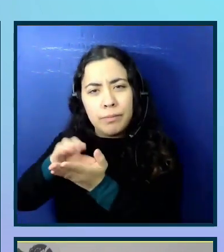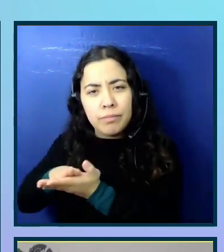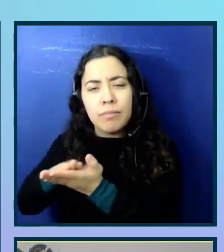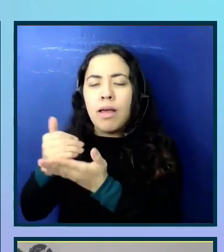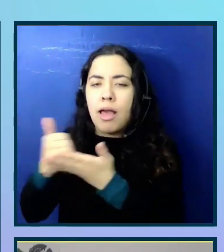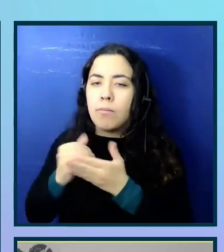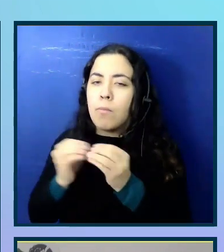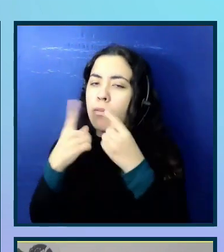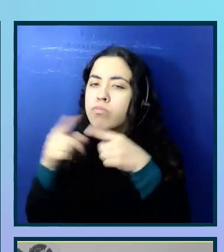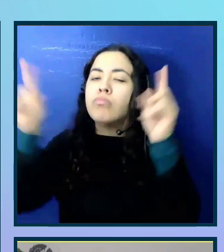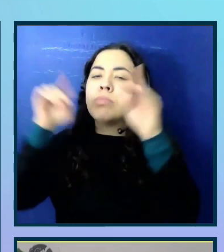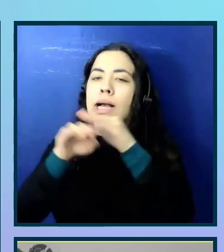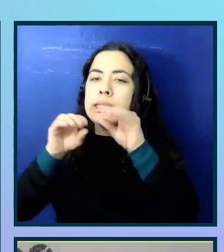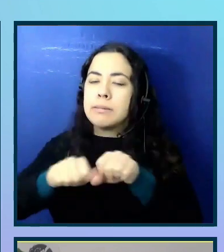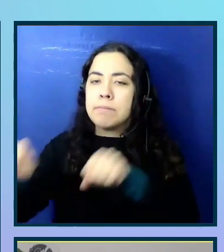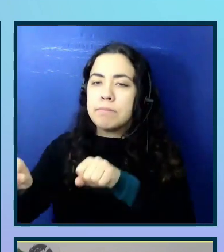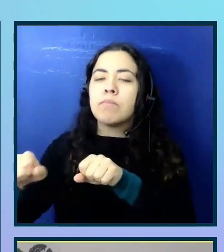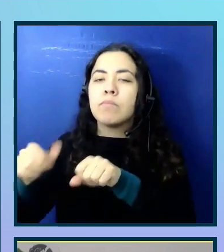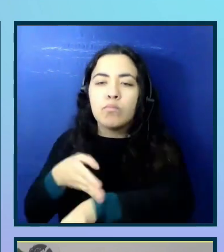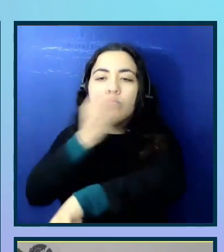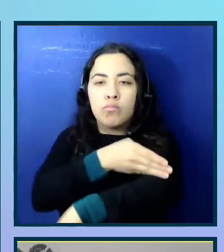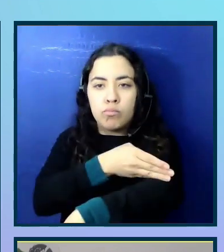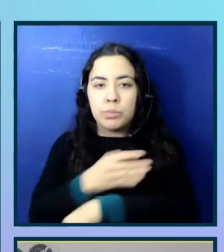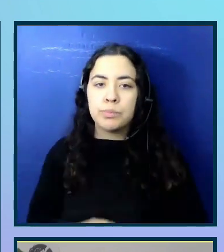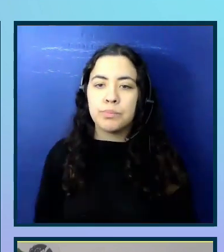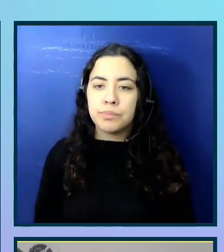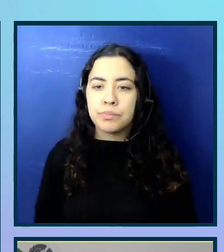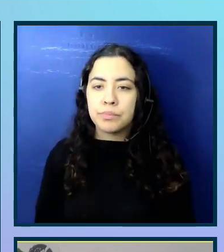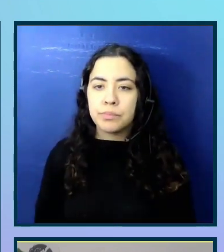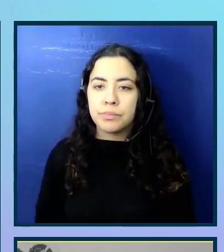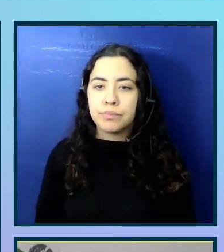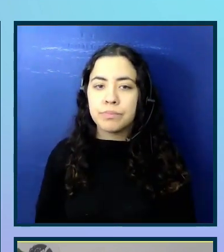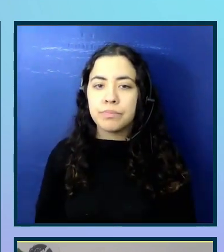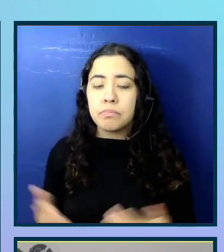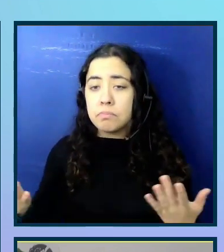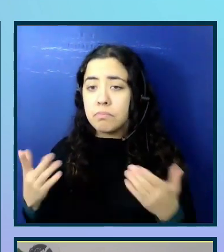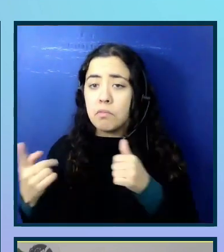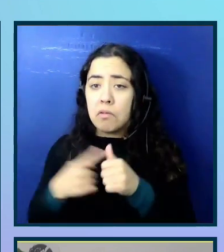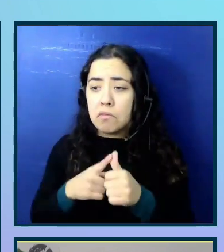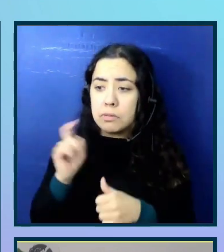(mouse clicking) So the first question you might wanna ask is who should document accessibility?